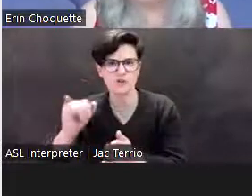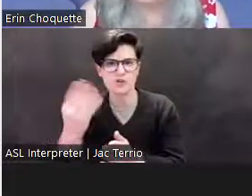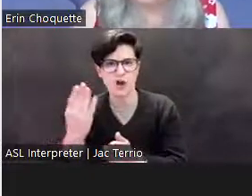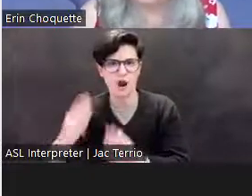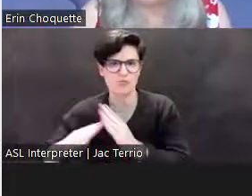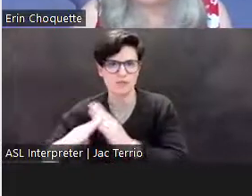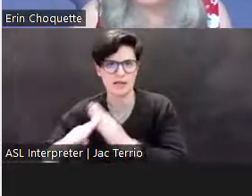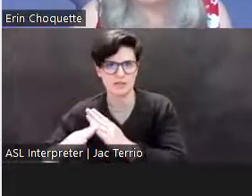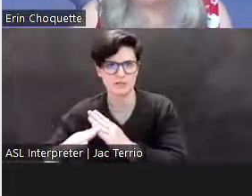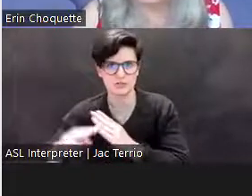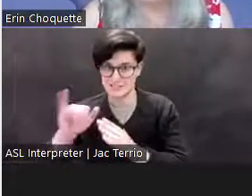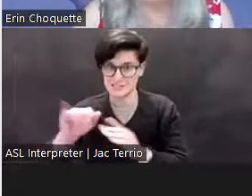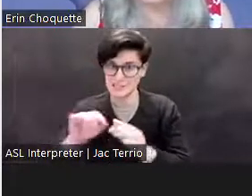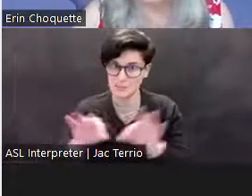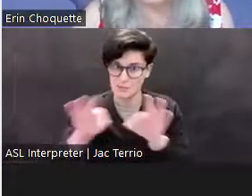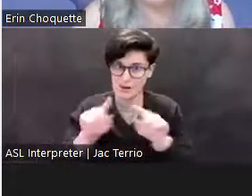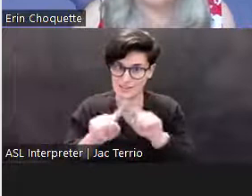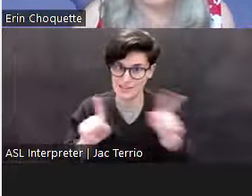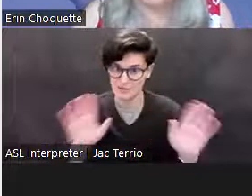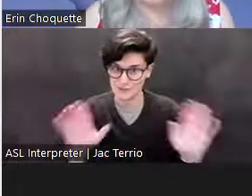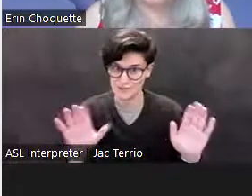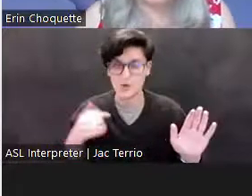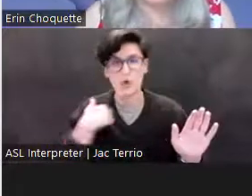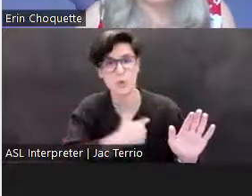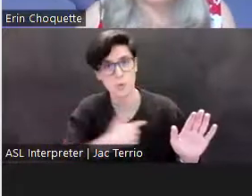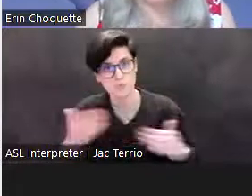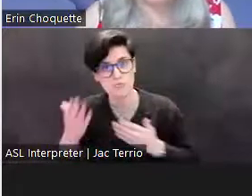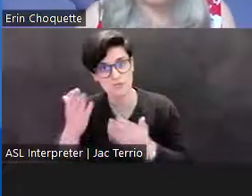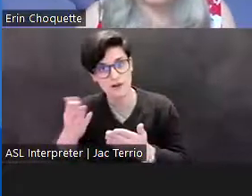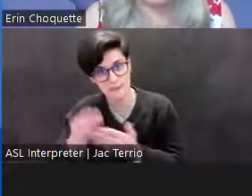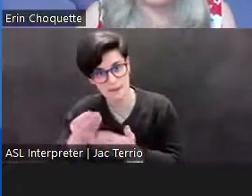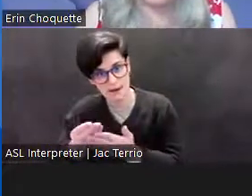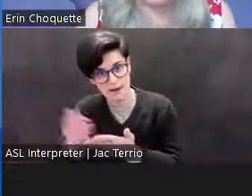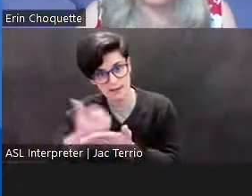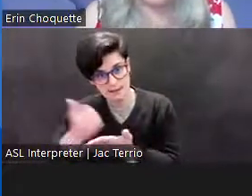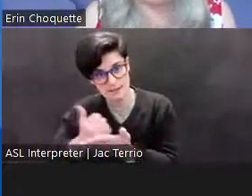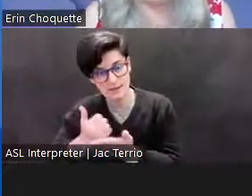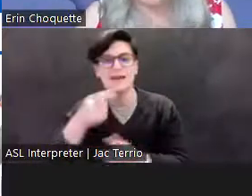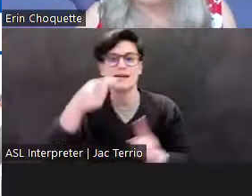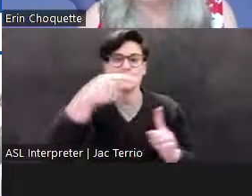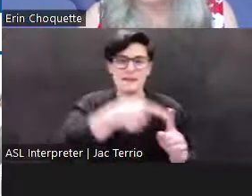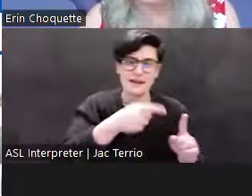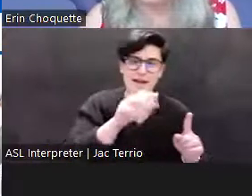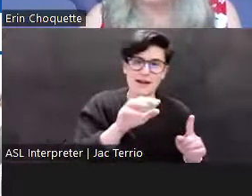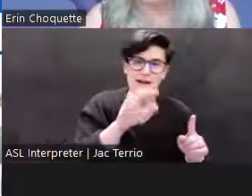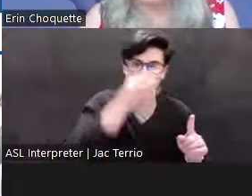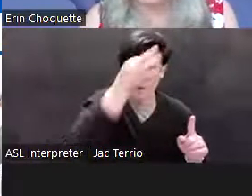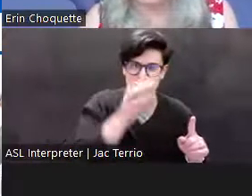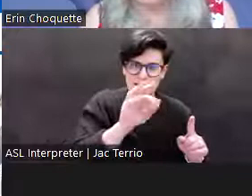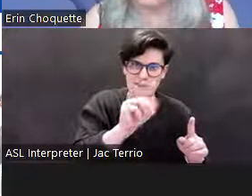and fmla provides the job protection. 15:43:49 The qualifying reasons are basically